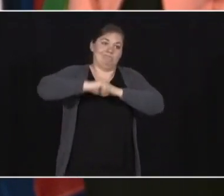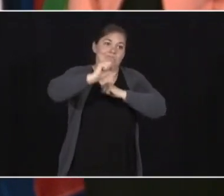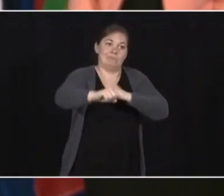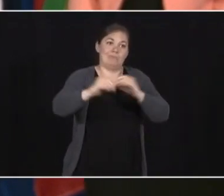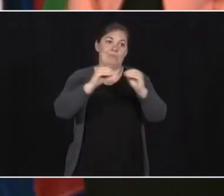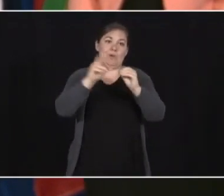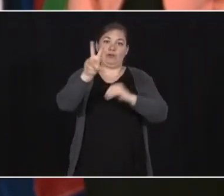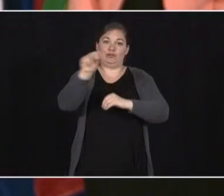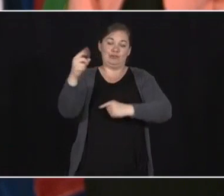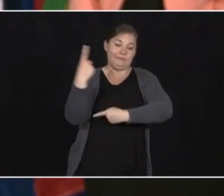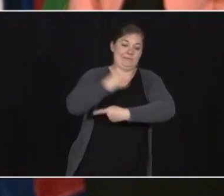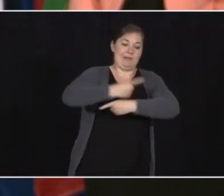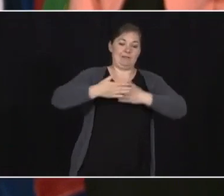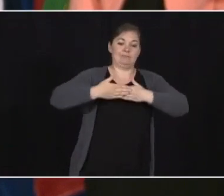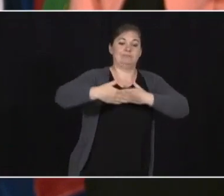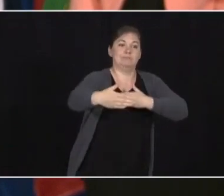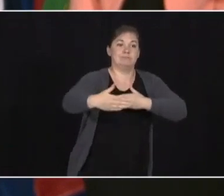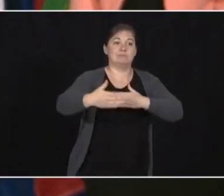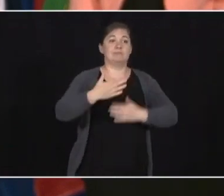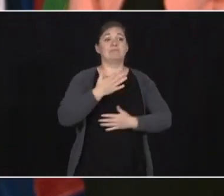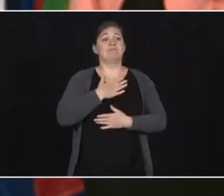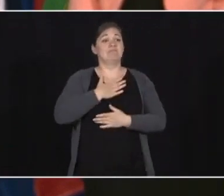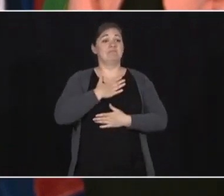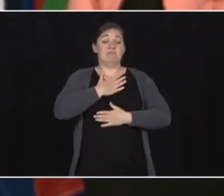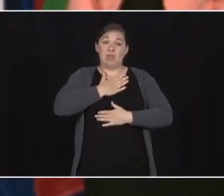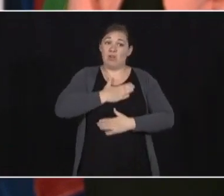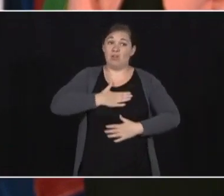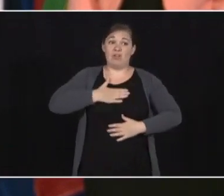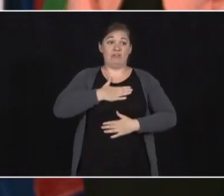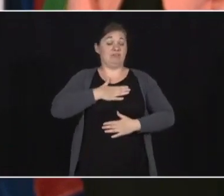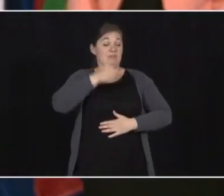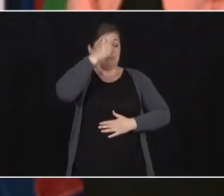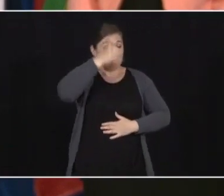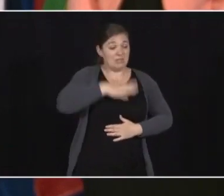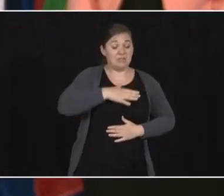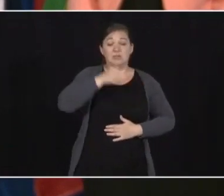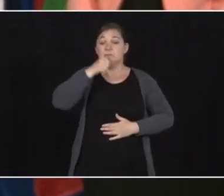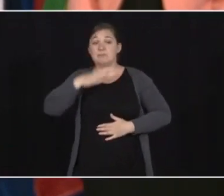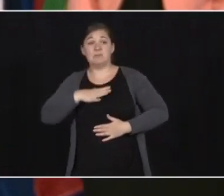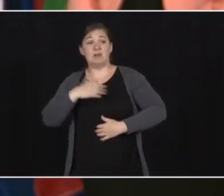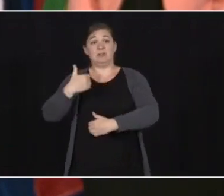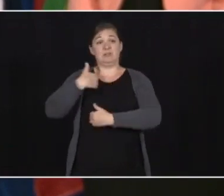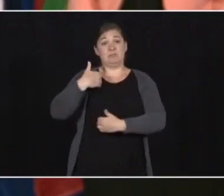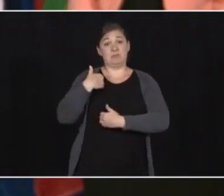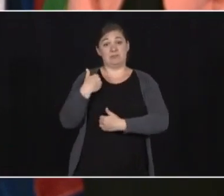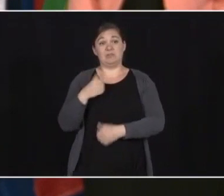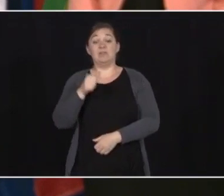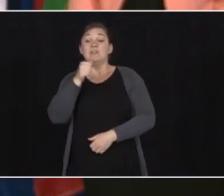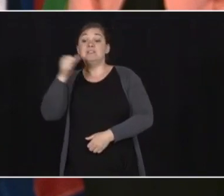why I'm requesting that we need the military for another 30 days and we appreciate the brave men and women that serve.